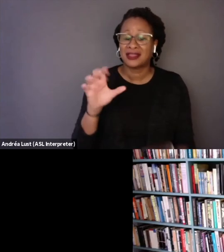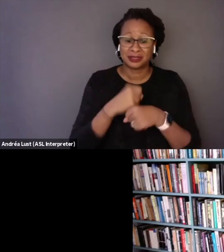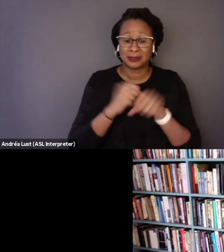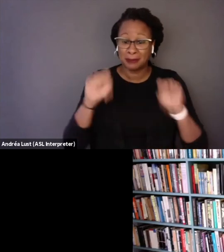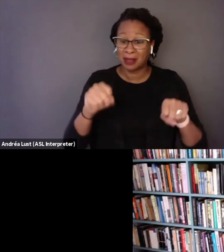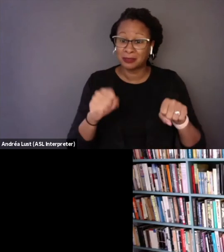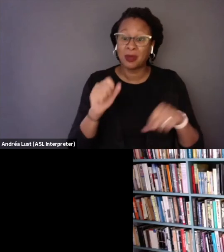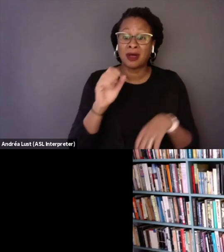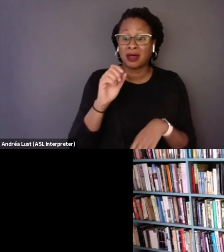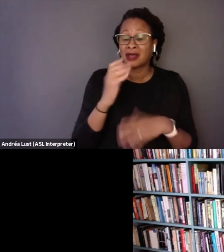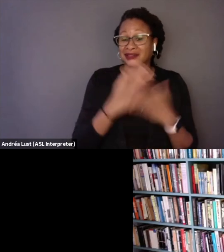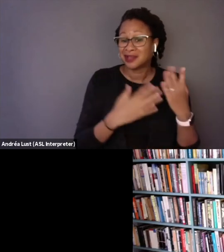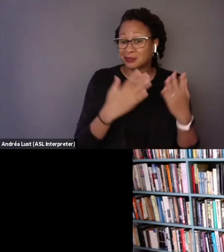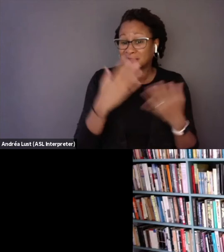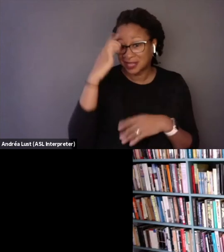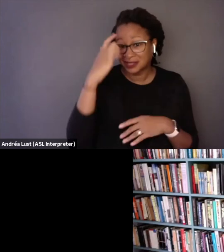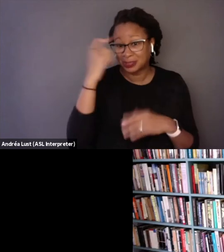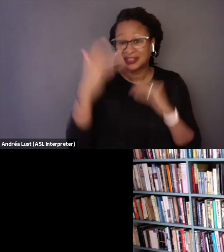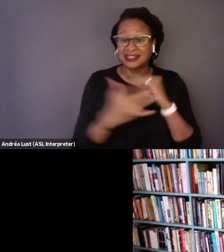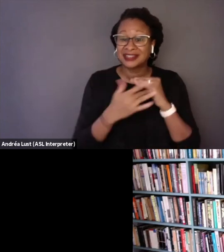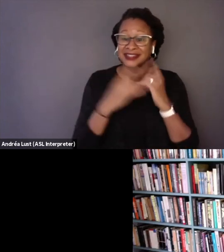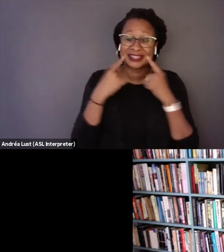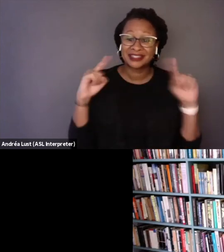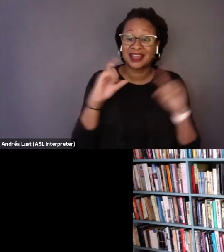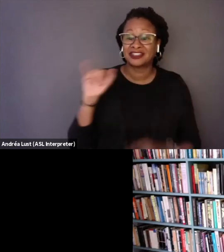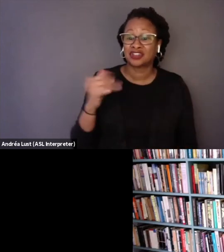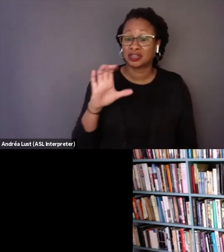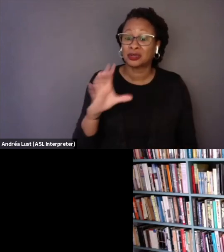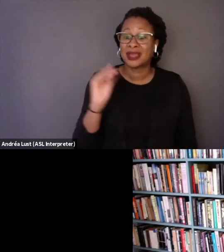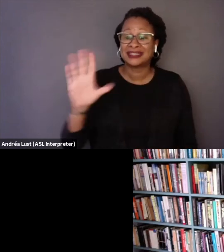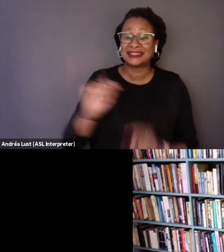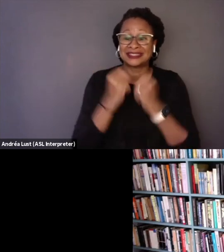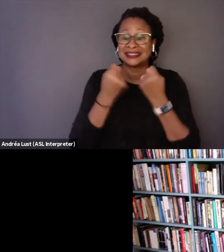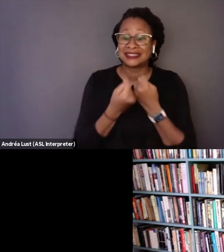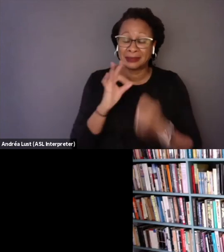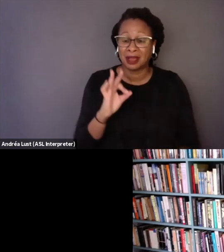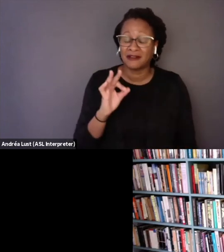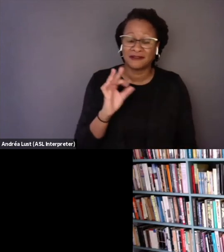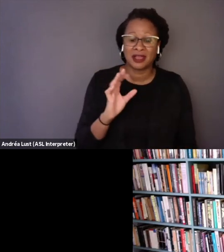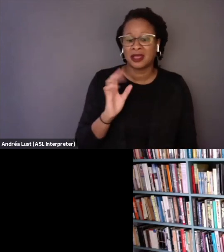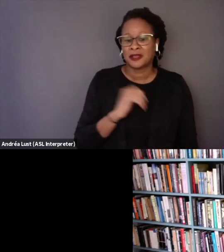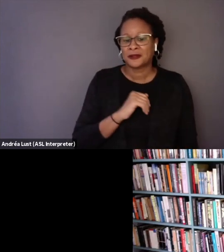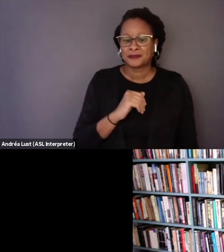by the technological achievements of Cousteau and his team of divers.